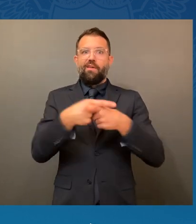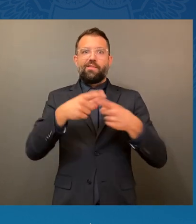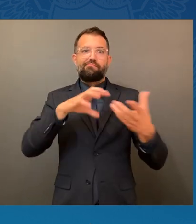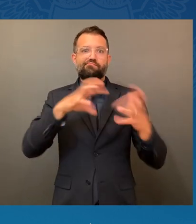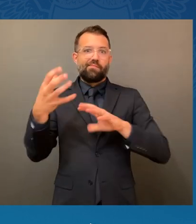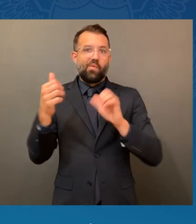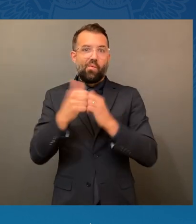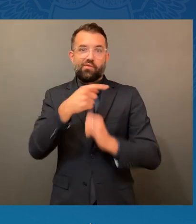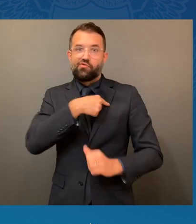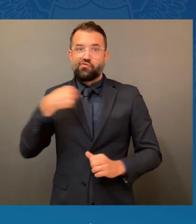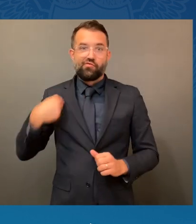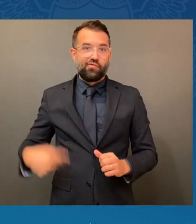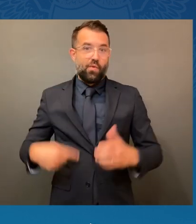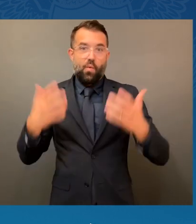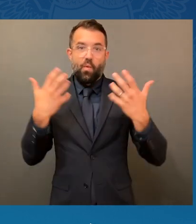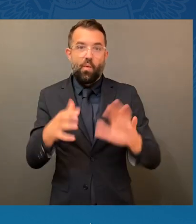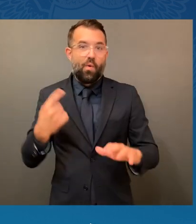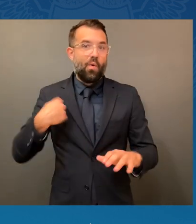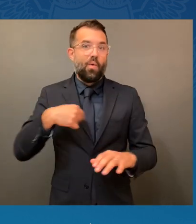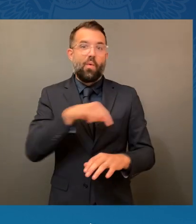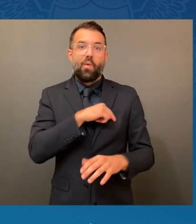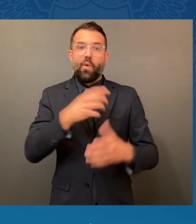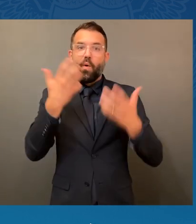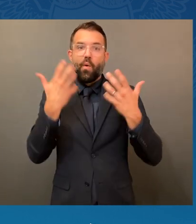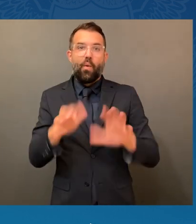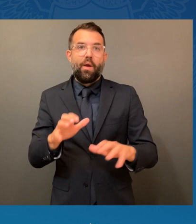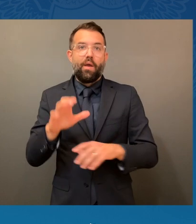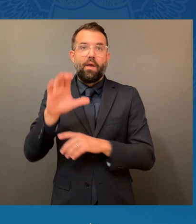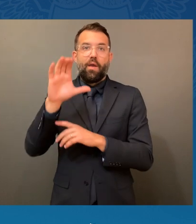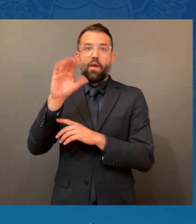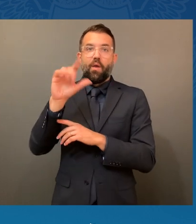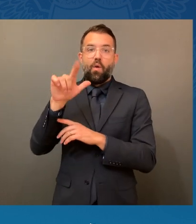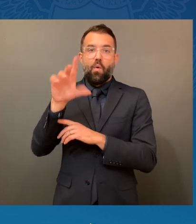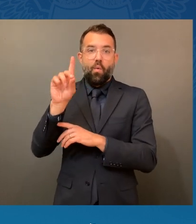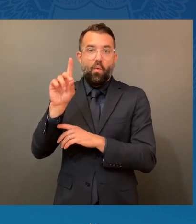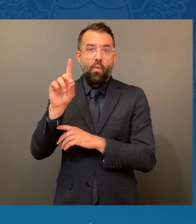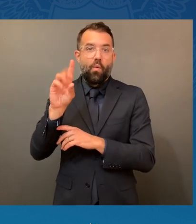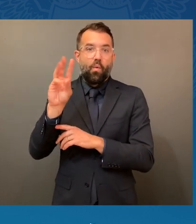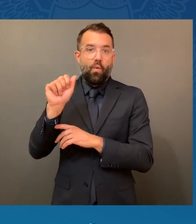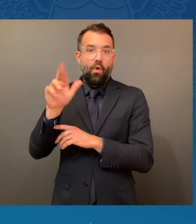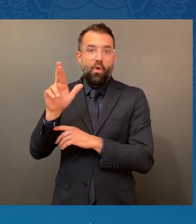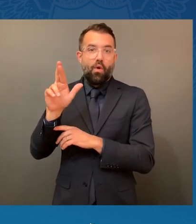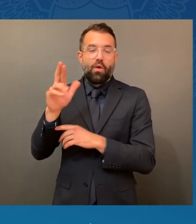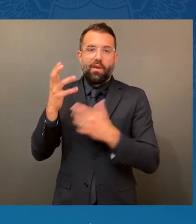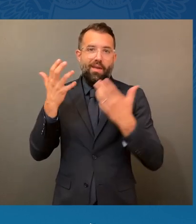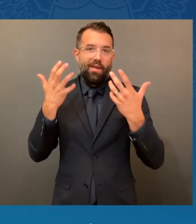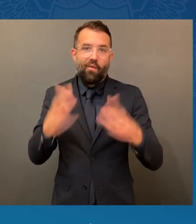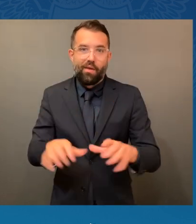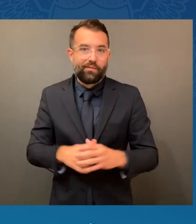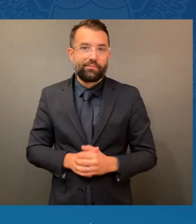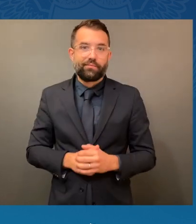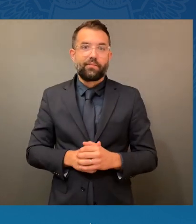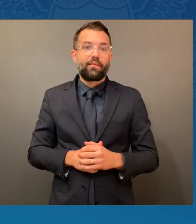In fact, we will work with every willing nation to solve global challenges.